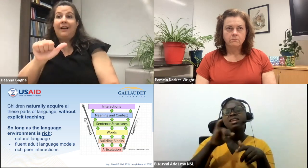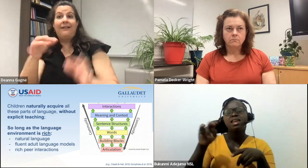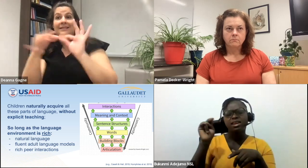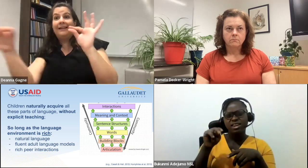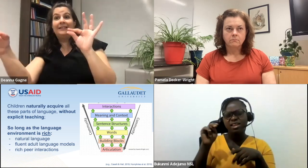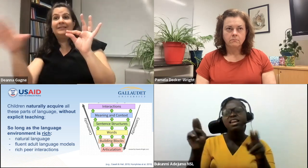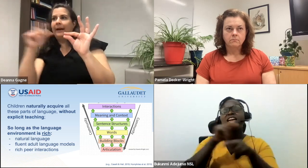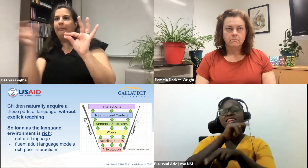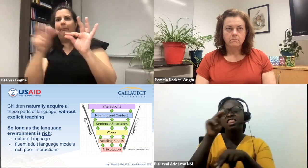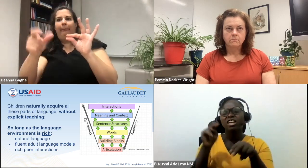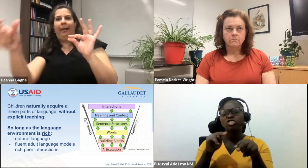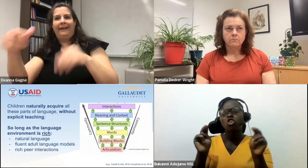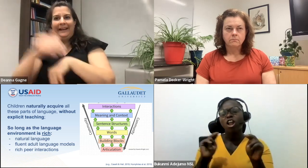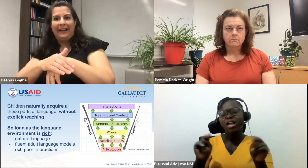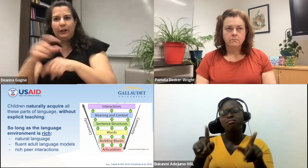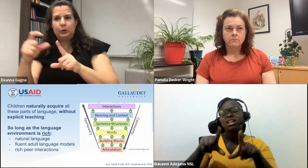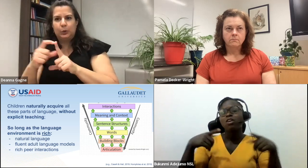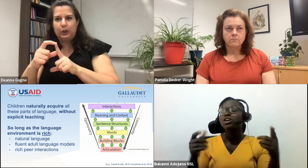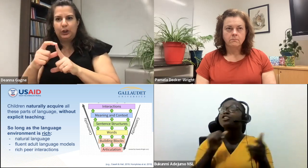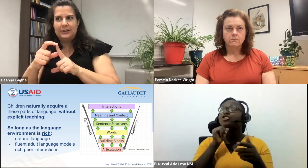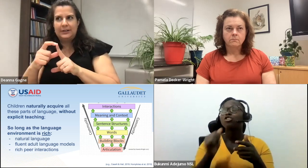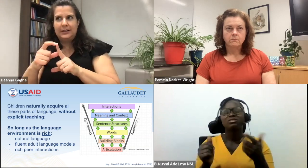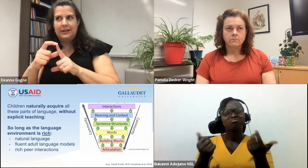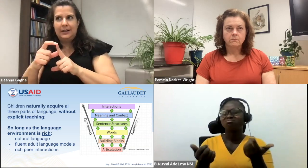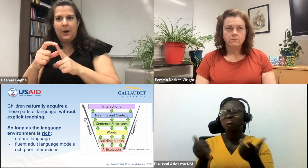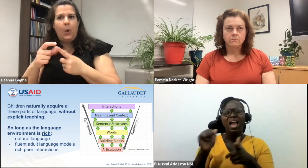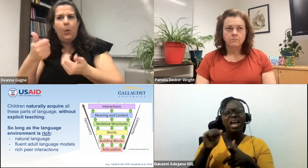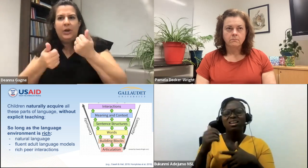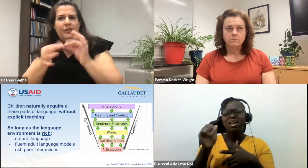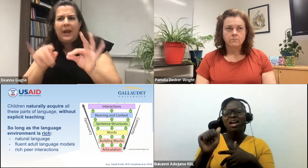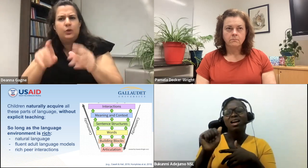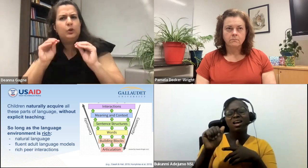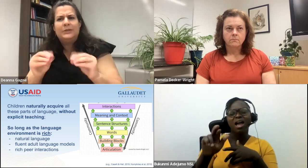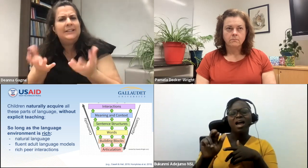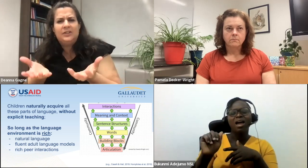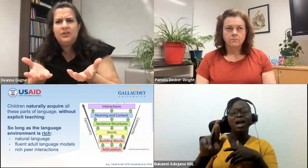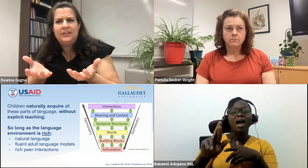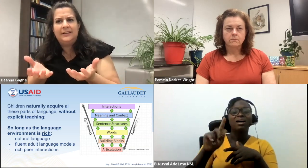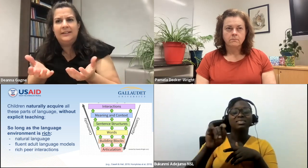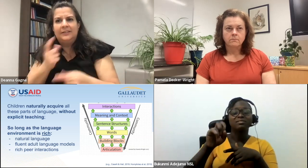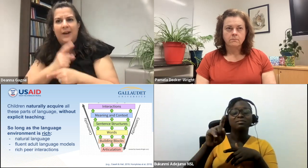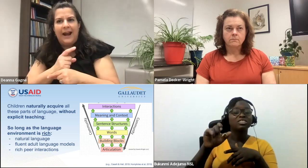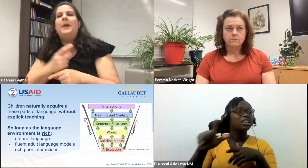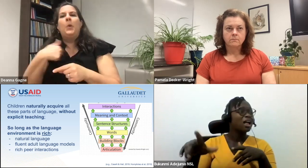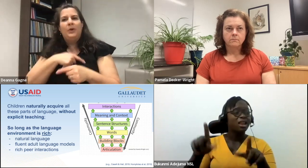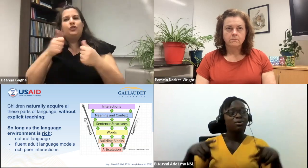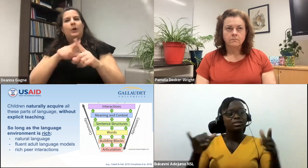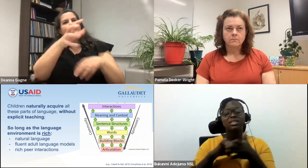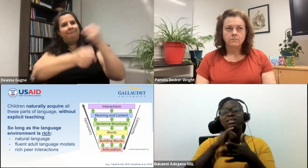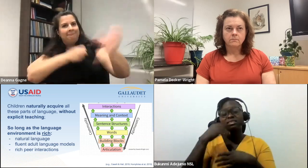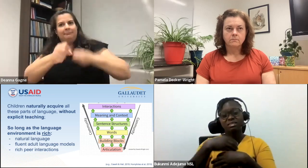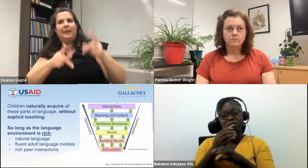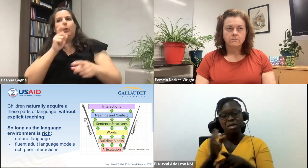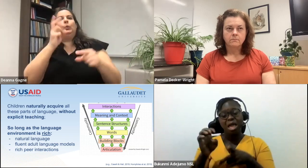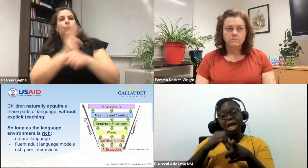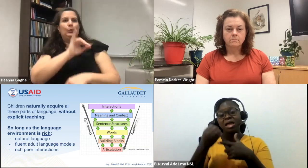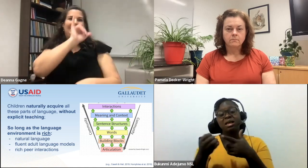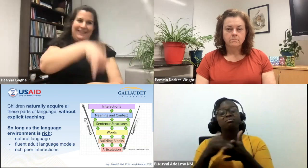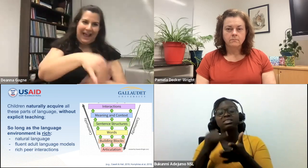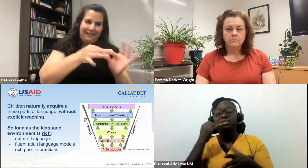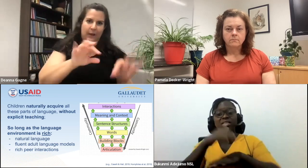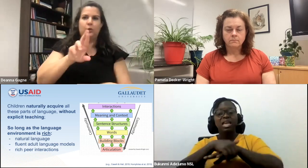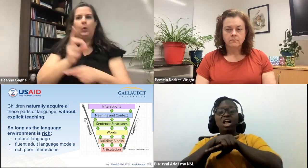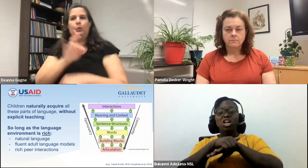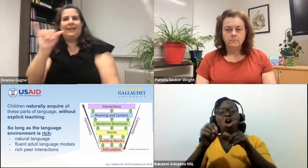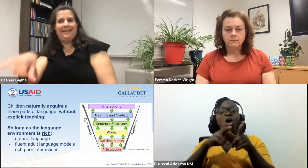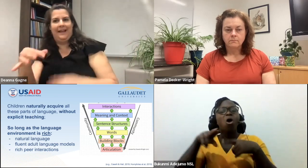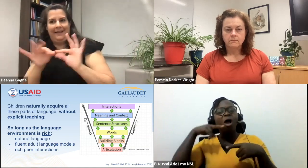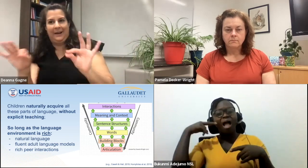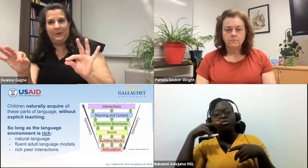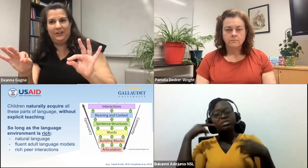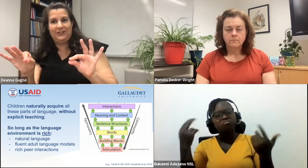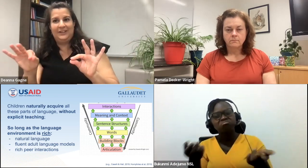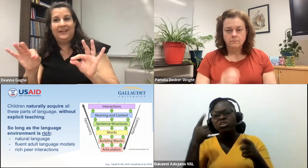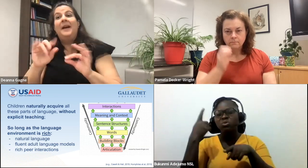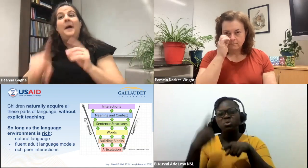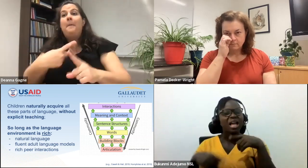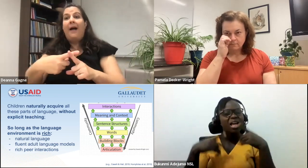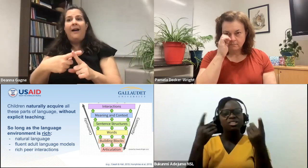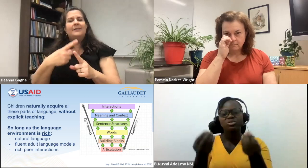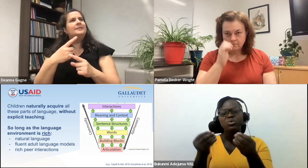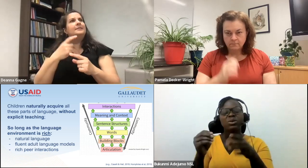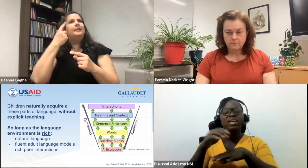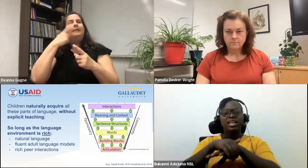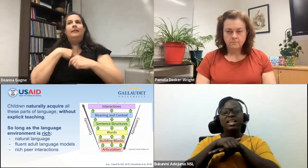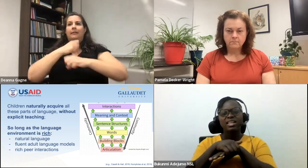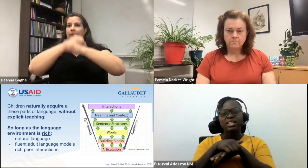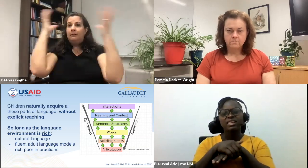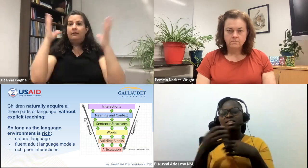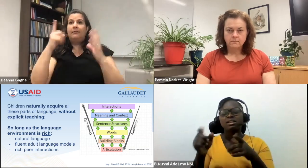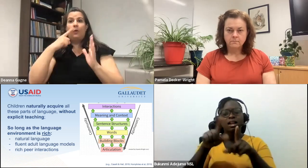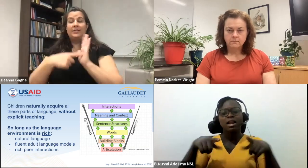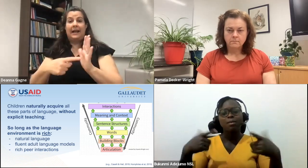and whether that's English or how Star, you know you couldn't do an English sentence in English grammatical structure with house of words right? So we need instead to bring people who use this language or that language to be the language models for that child.